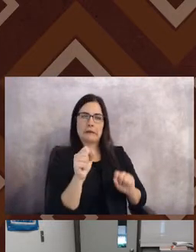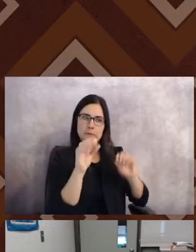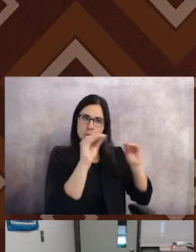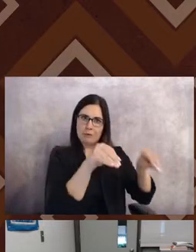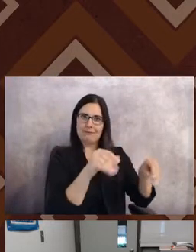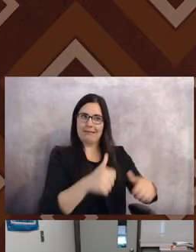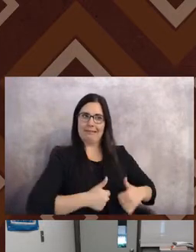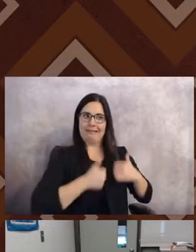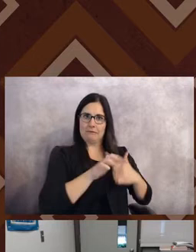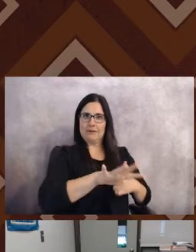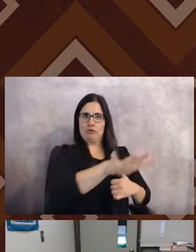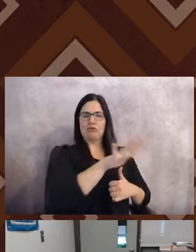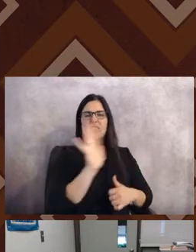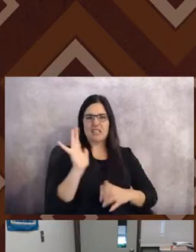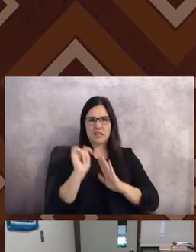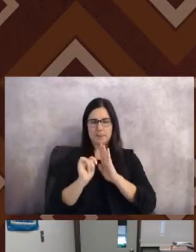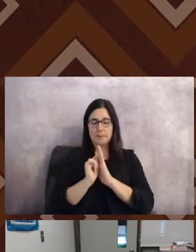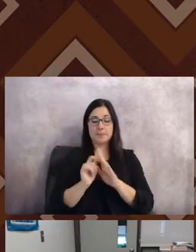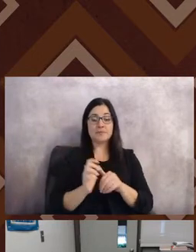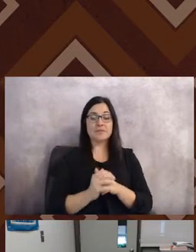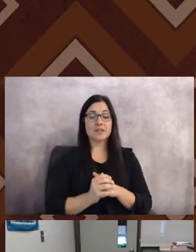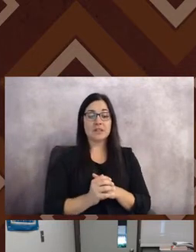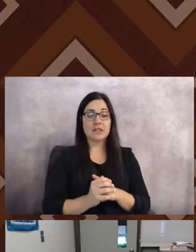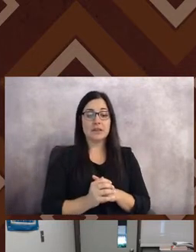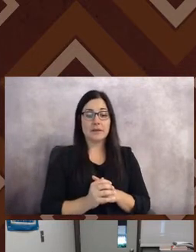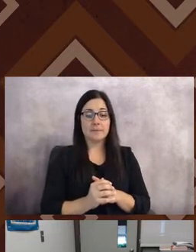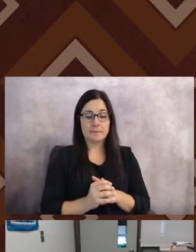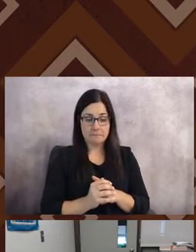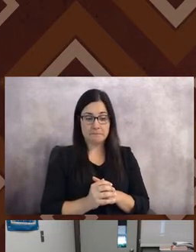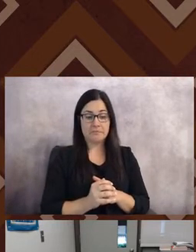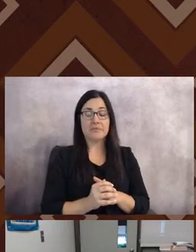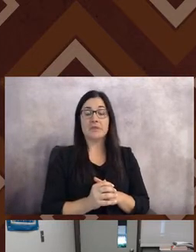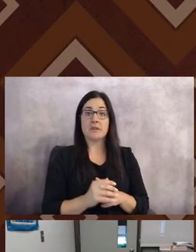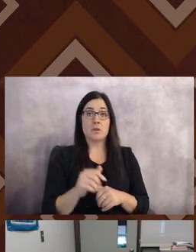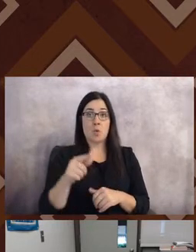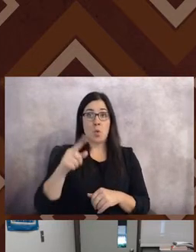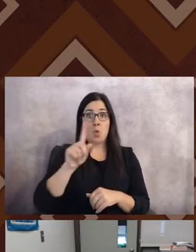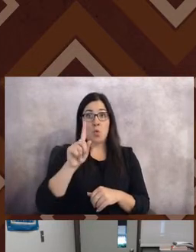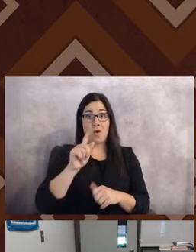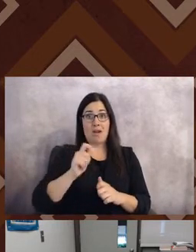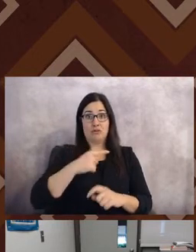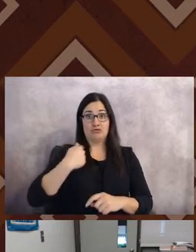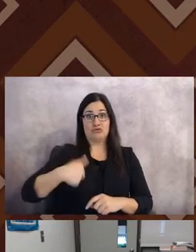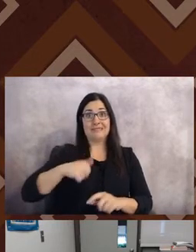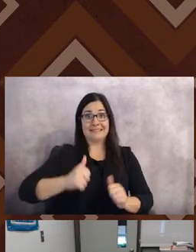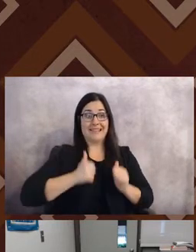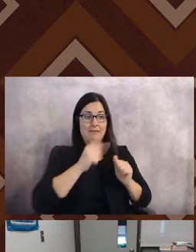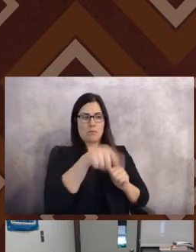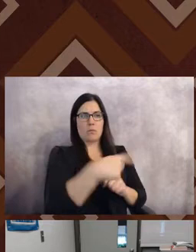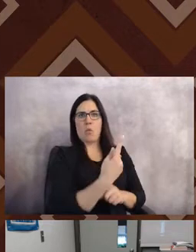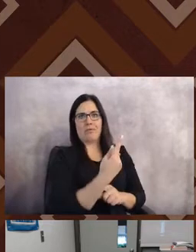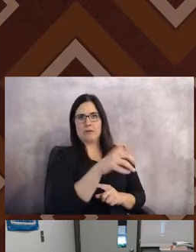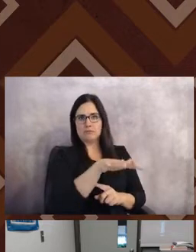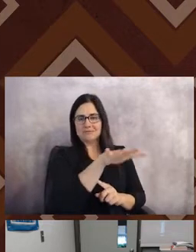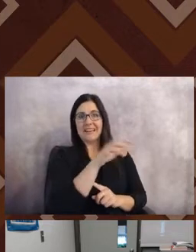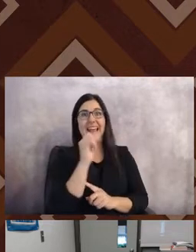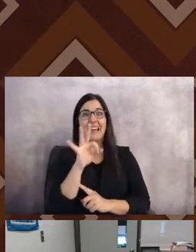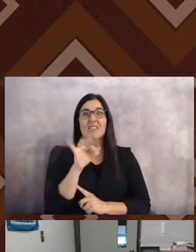And when they weren't in there in the area where they were supposed to be, they would be chased. They'll be shot at.